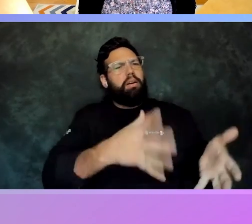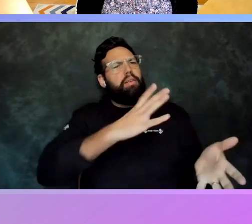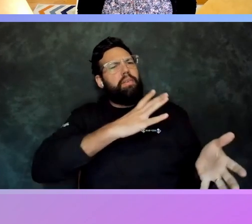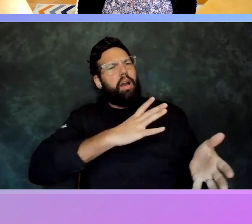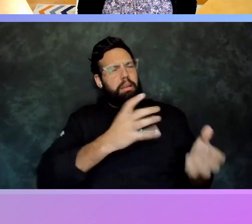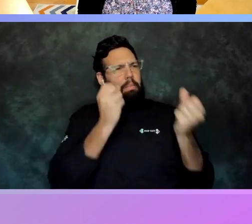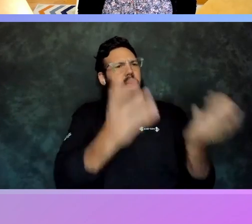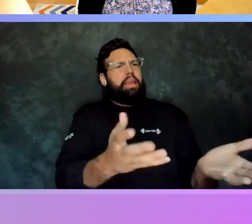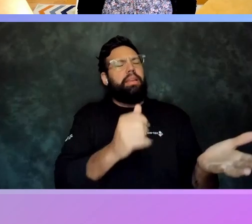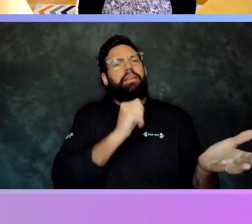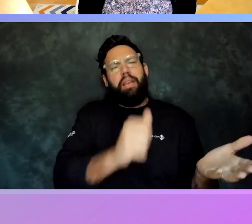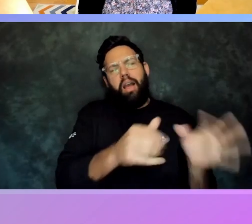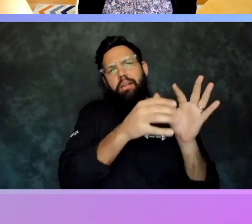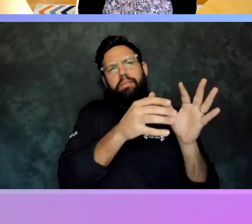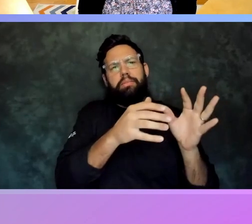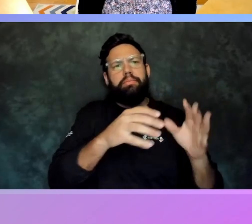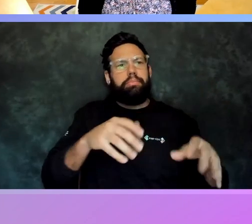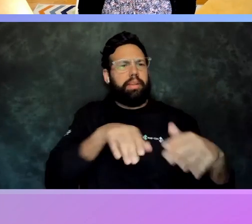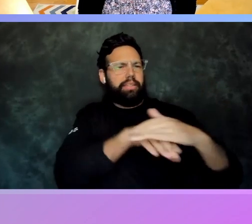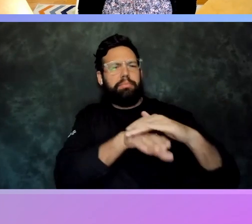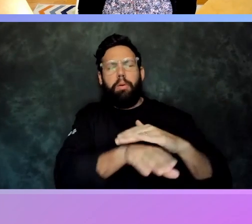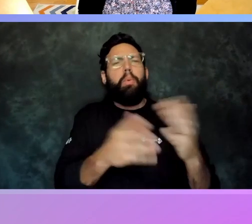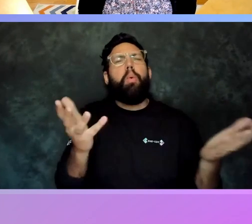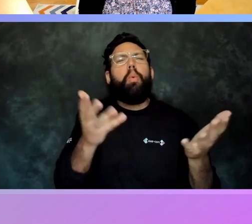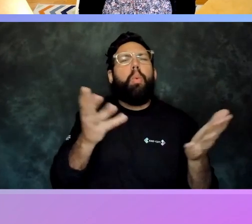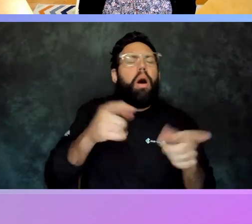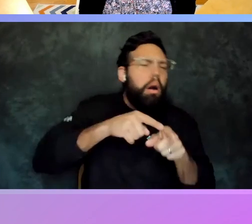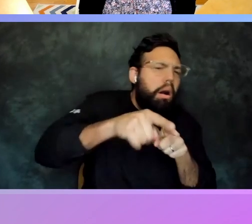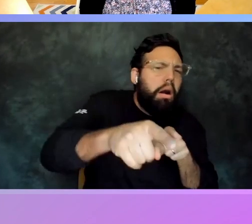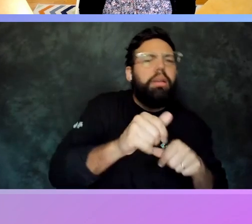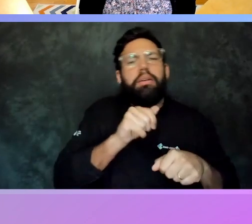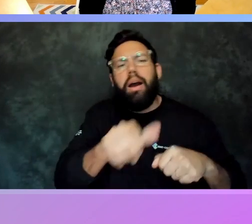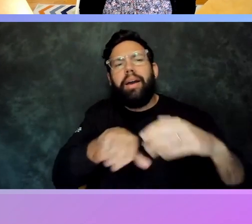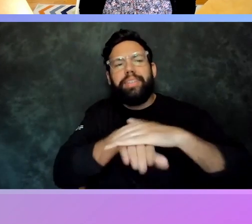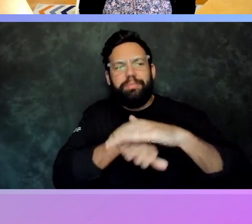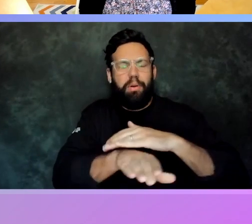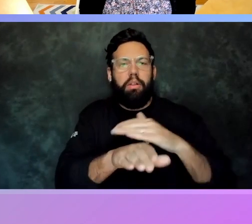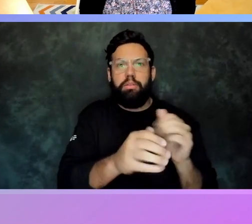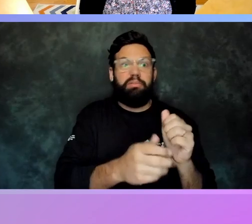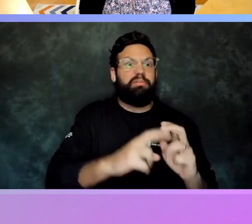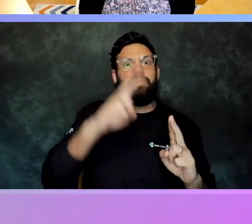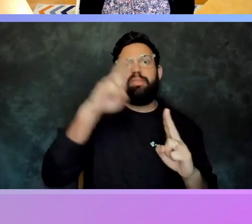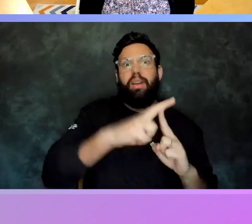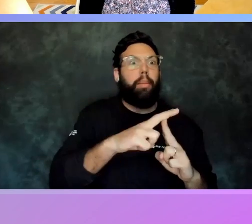axe-con for allowing me to speak about Essential Accessibility Annotations for a Smoother